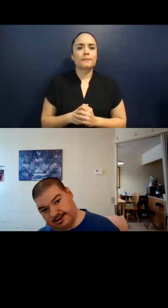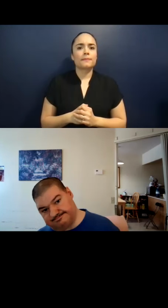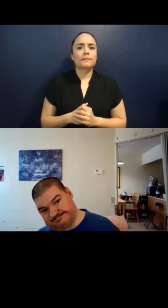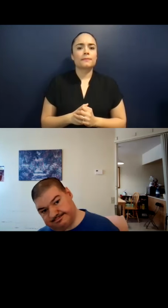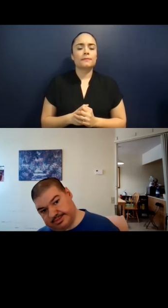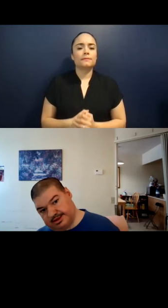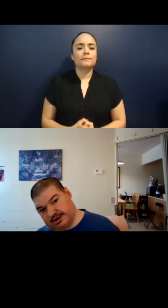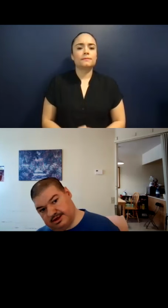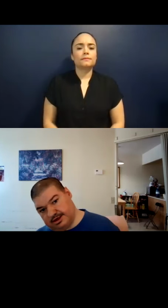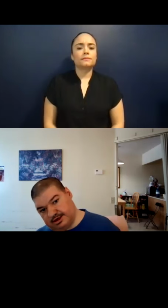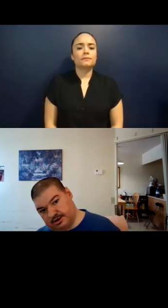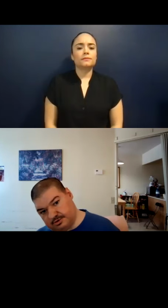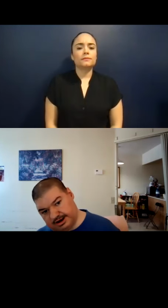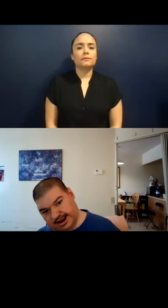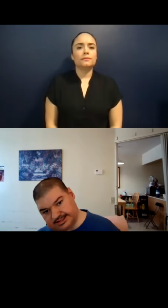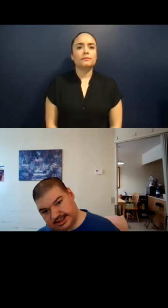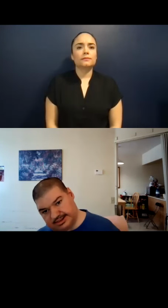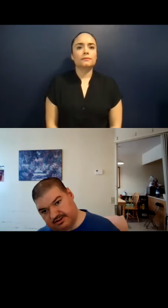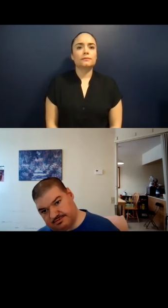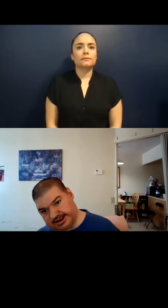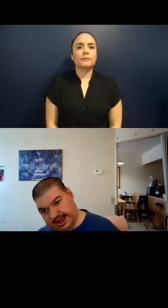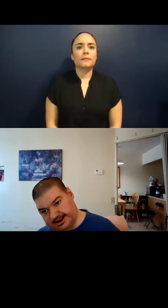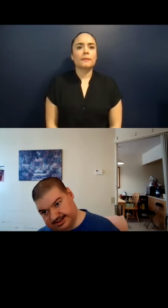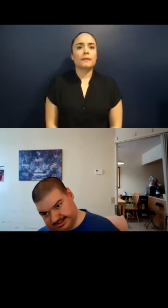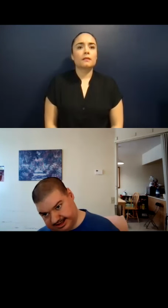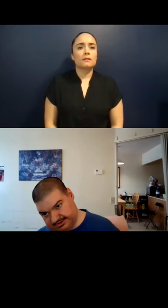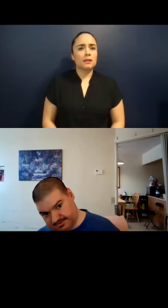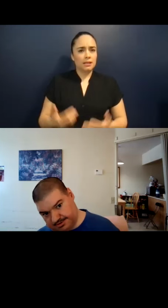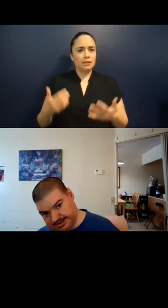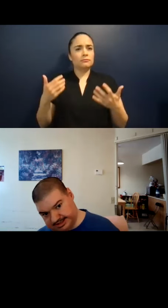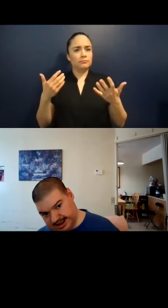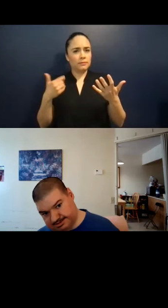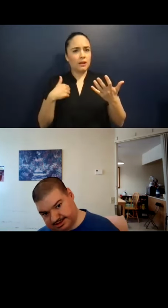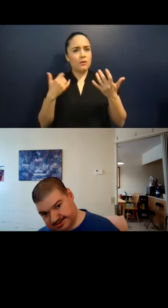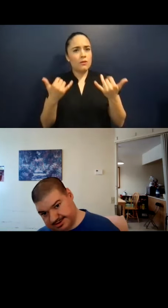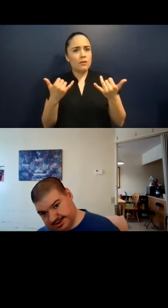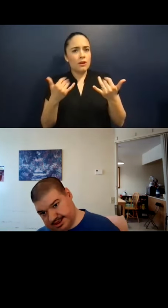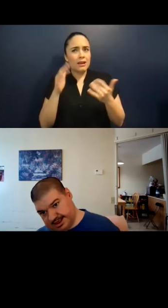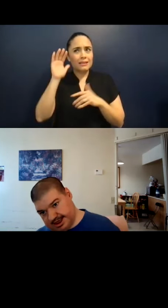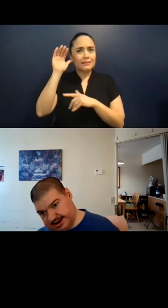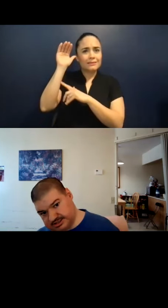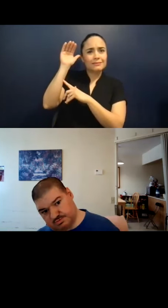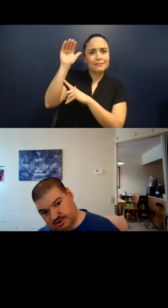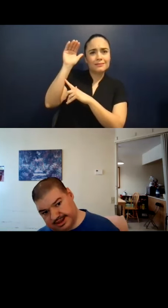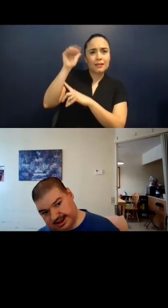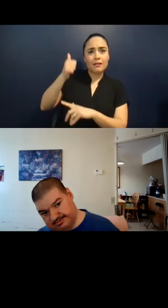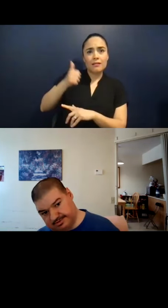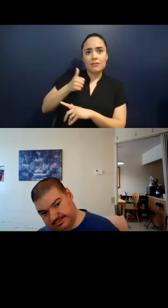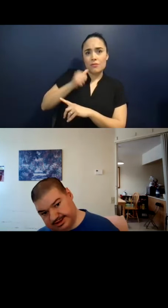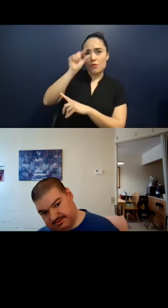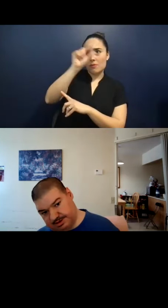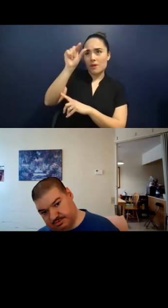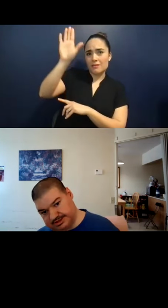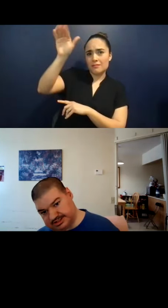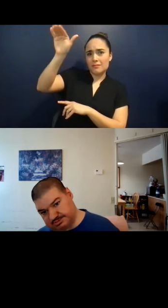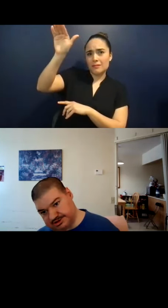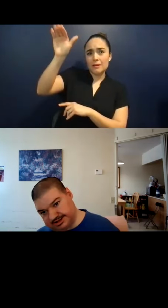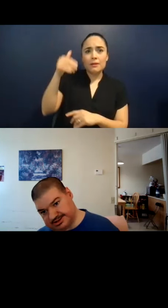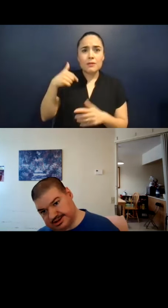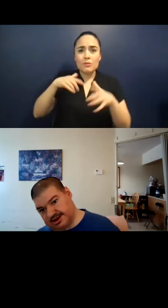in trying to get the vaccine sooner than later.